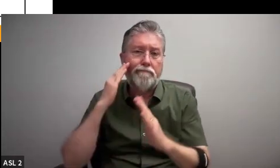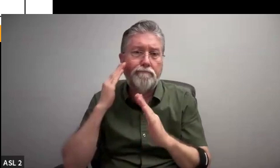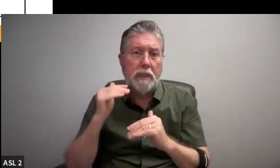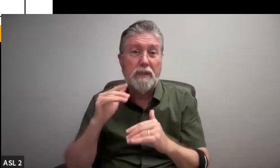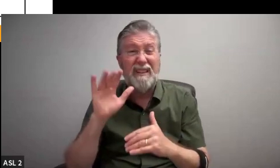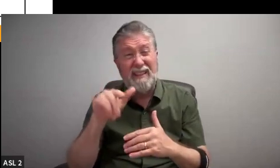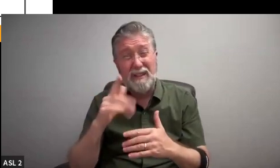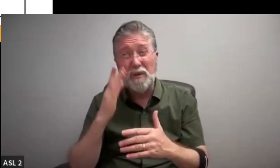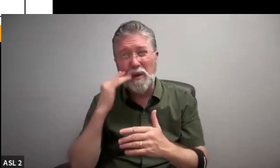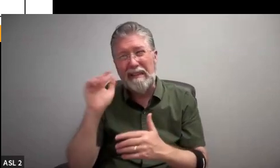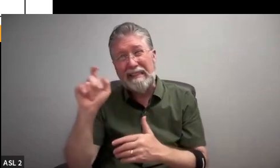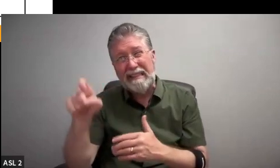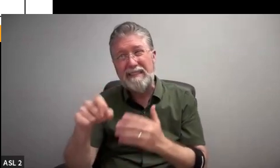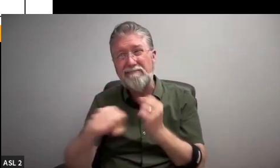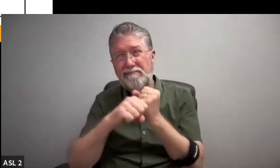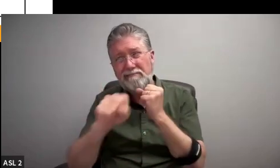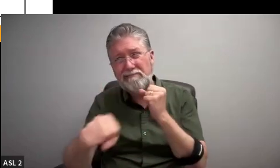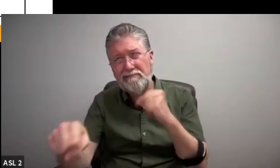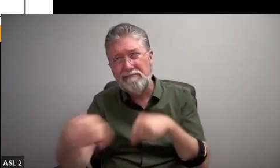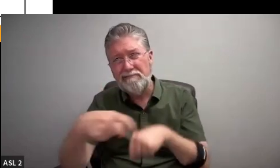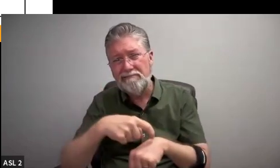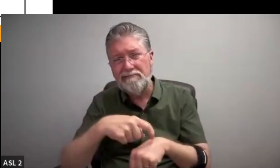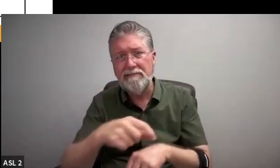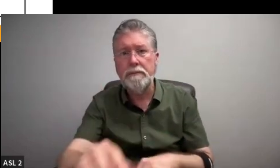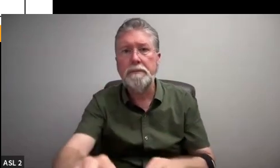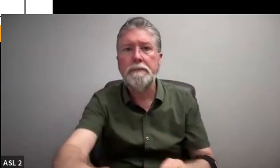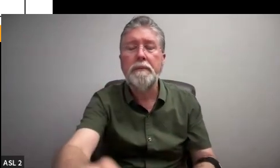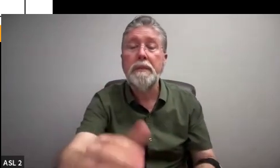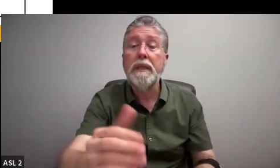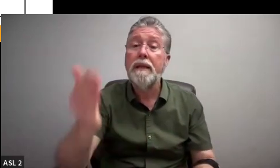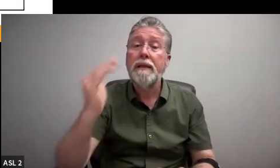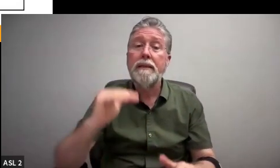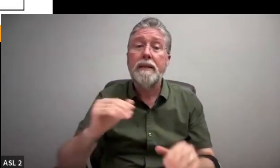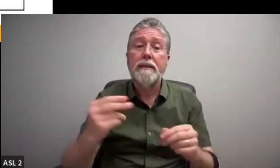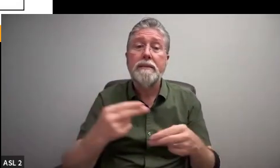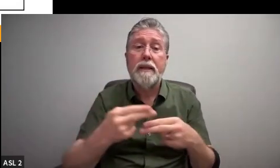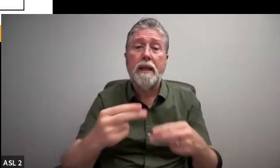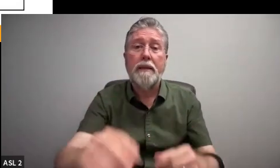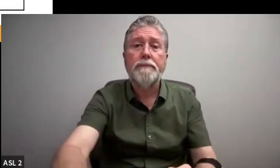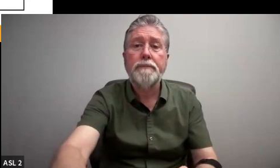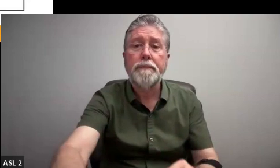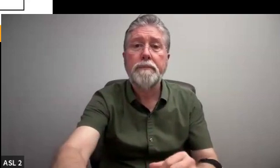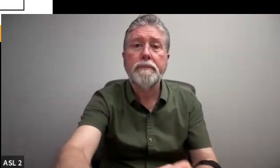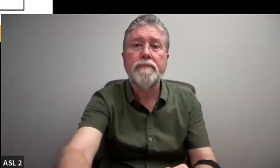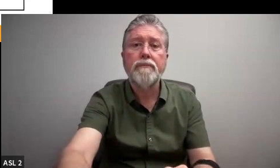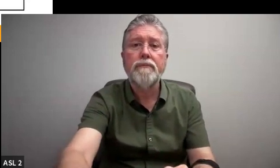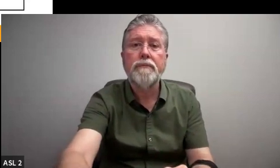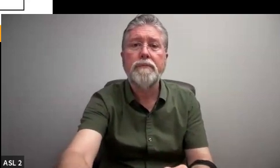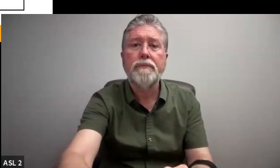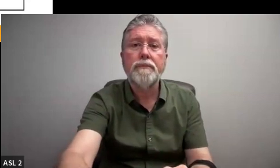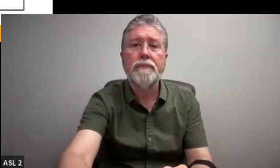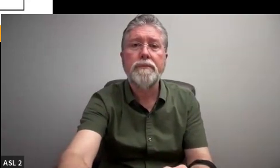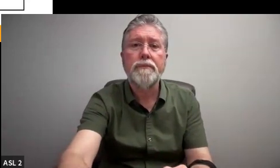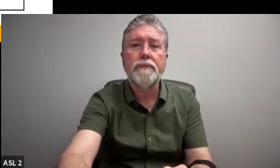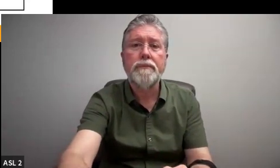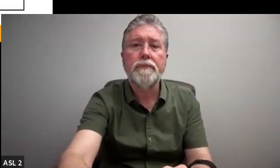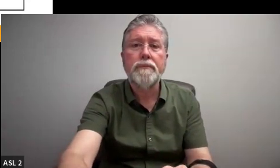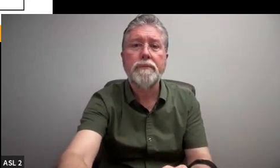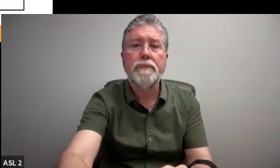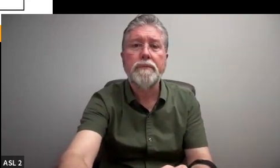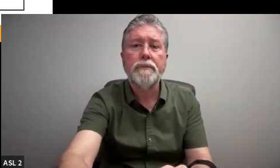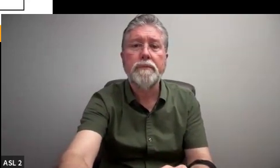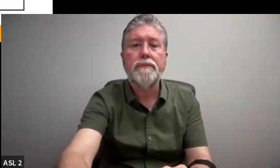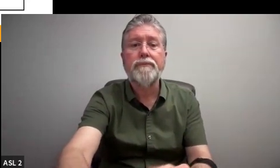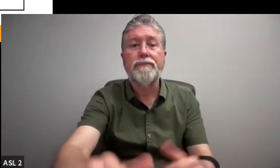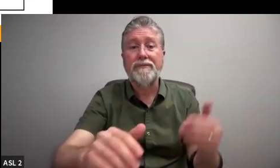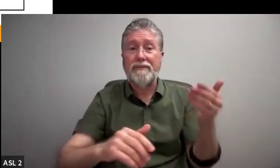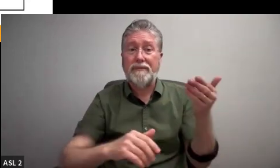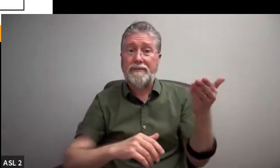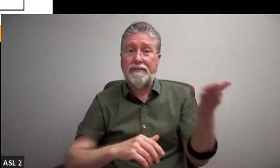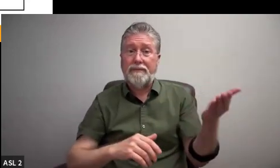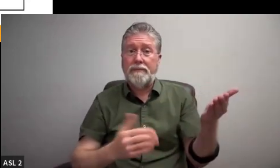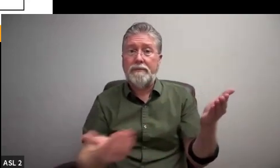why they need this much time. Next slide. Here this is again their column C,